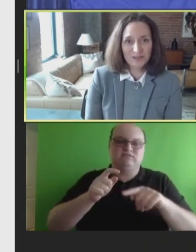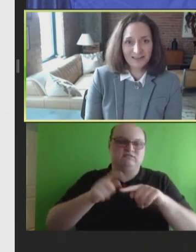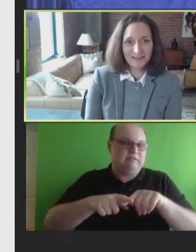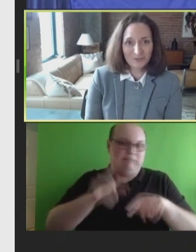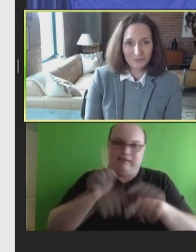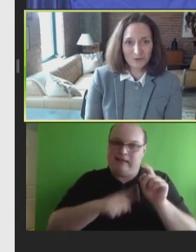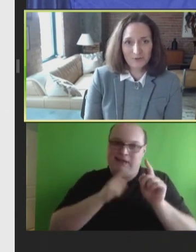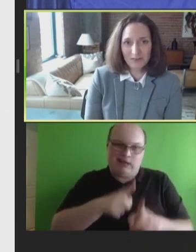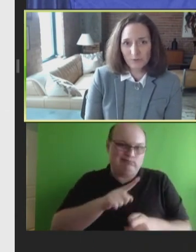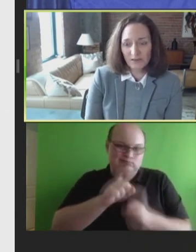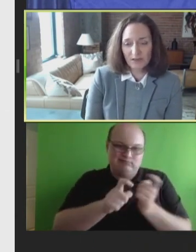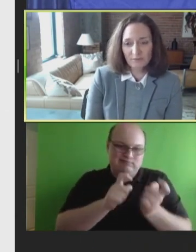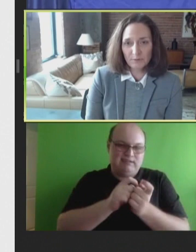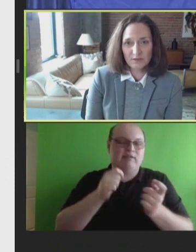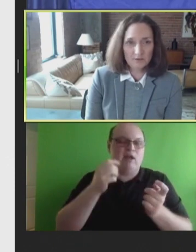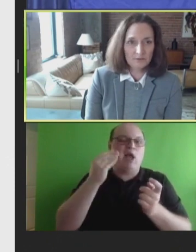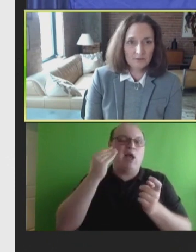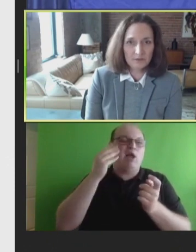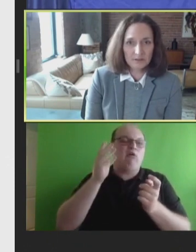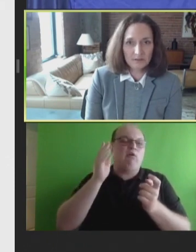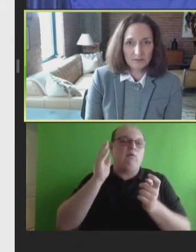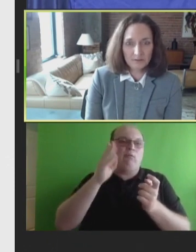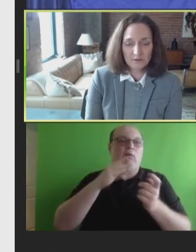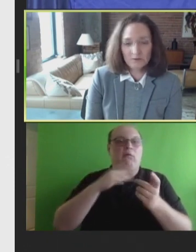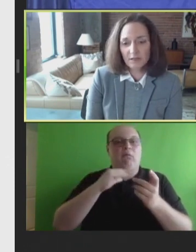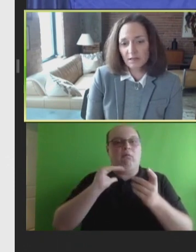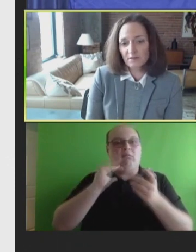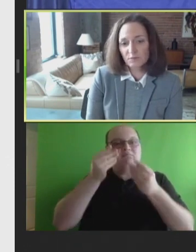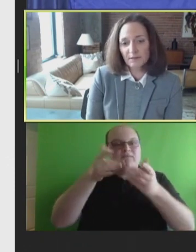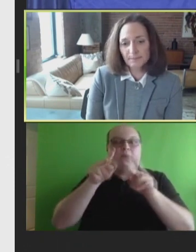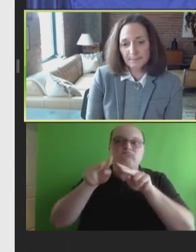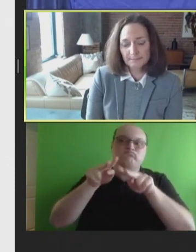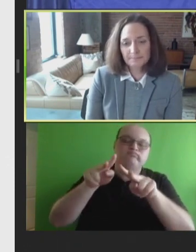question, but I know that we're following that information closely to understand that as well.